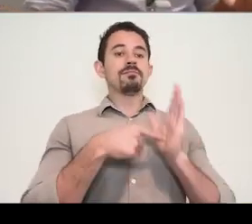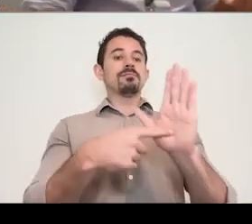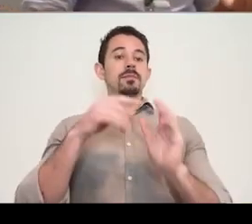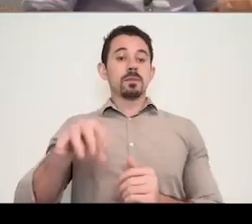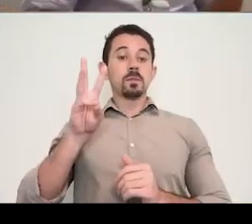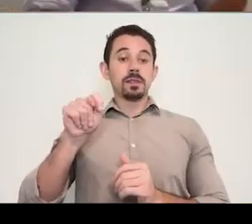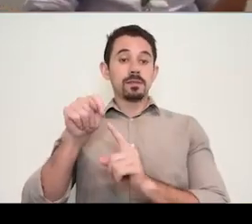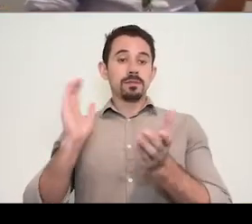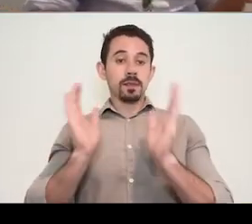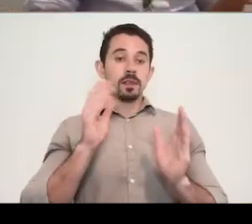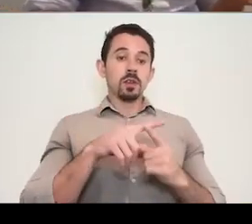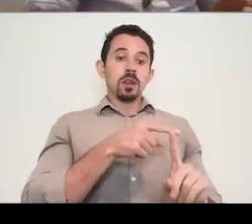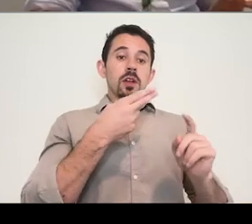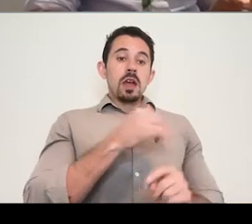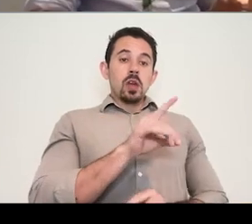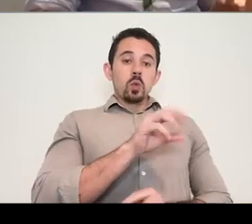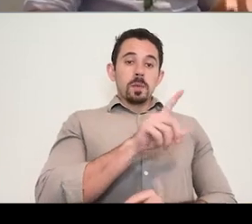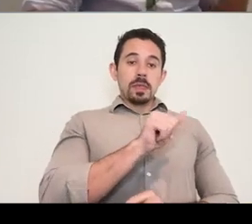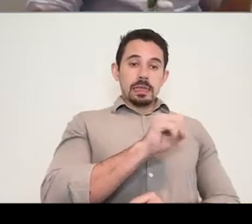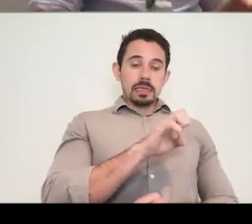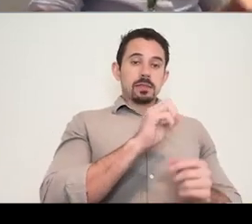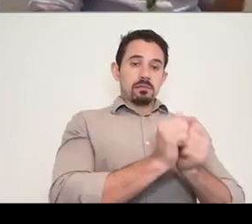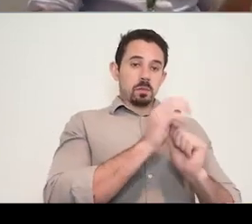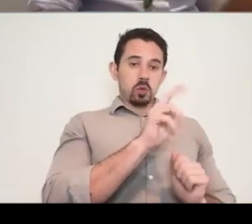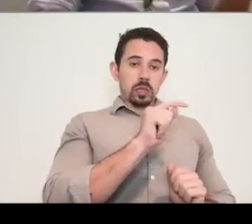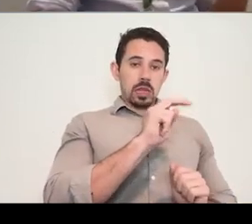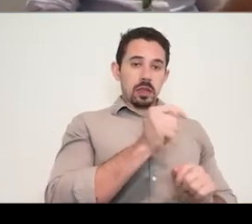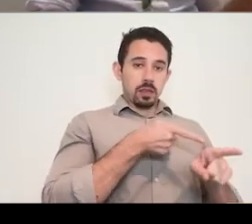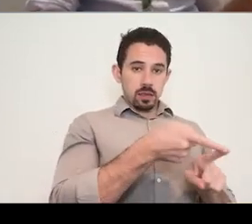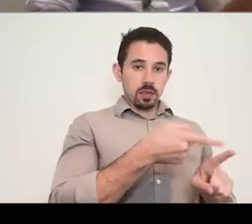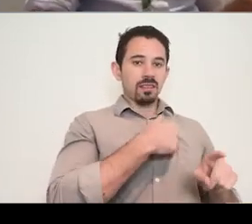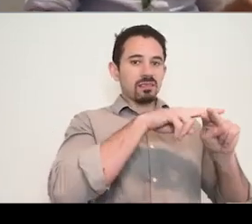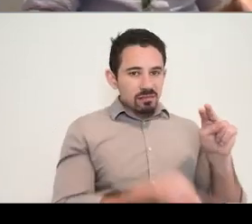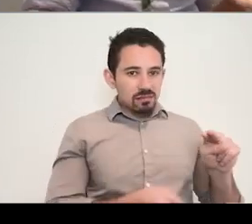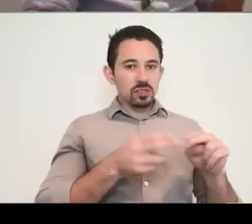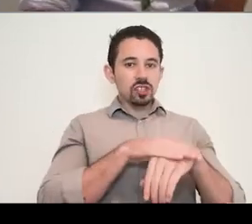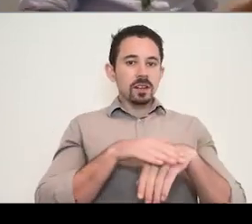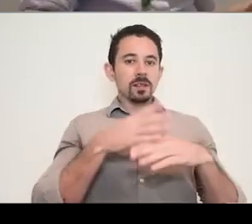type relative to the hydrolase mutant strain has decreased surface wettability. This implies